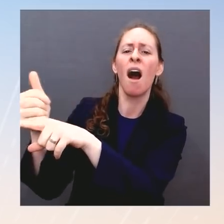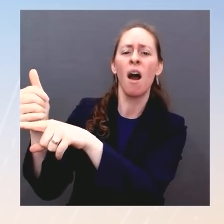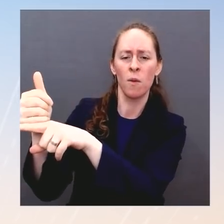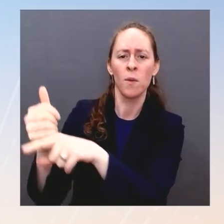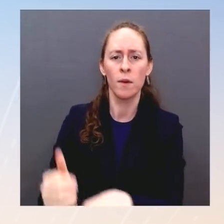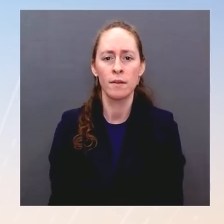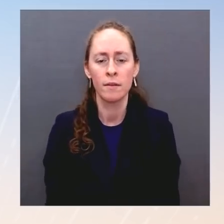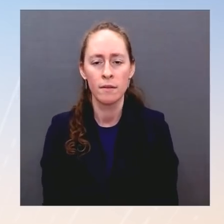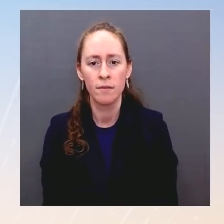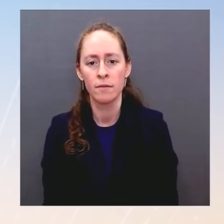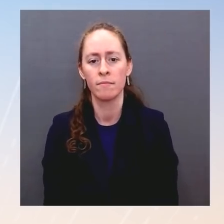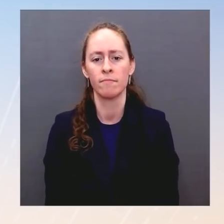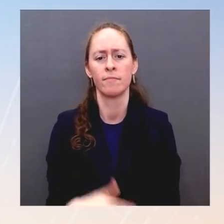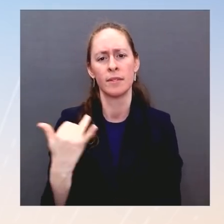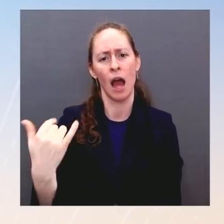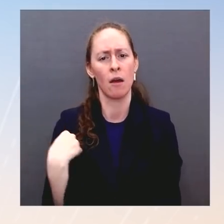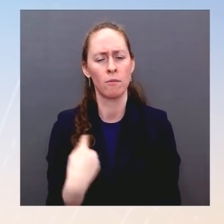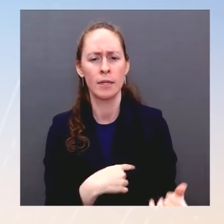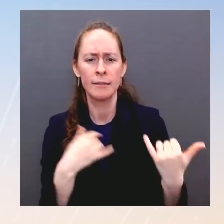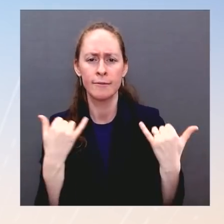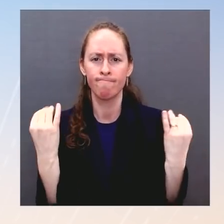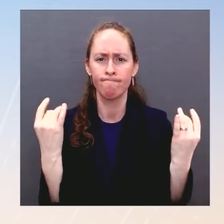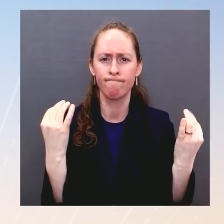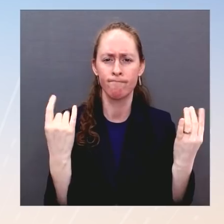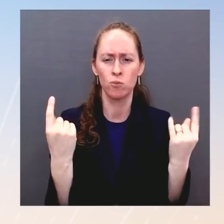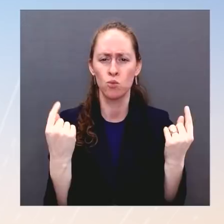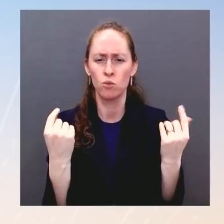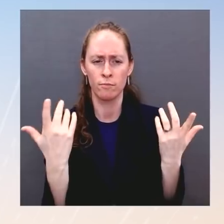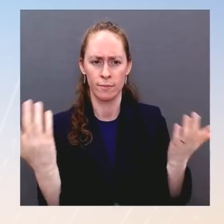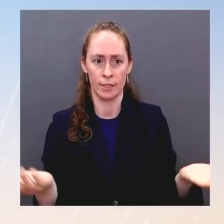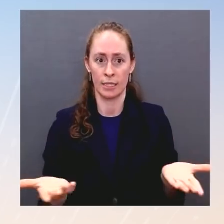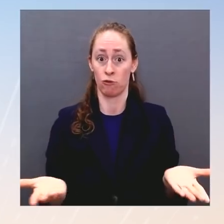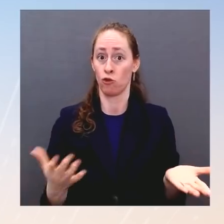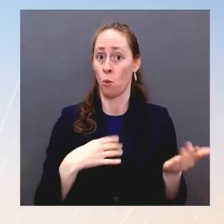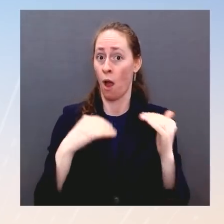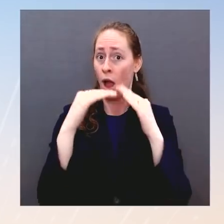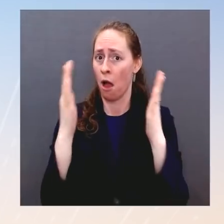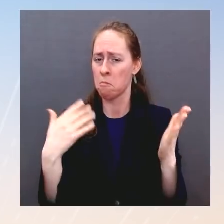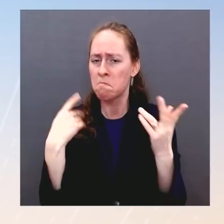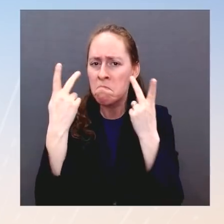The Press: Thanks, Jen. On President Zelenskyy, did -- in President Biden's phone call with him, did it come up whether --